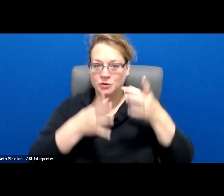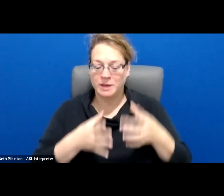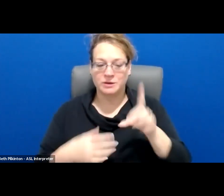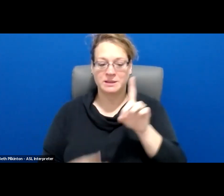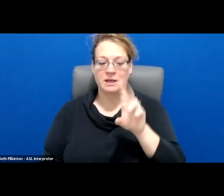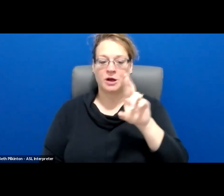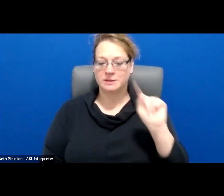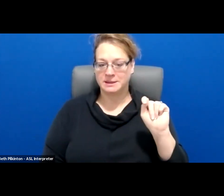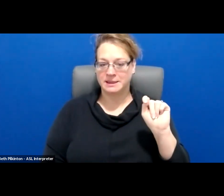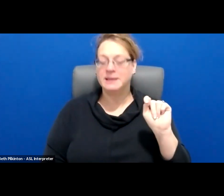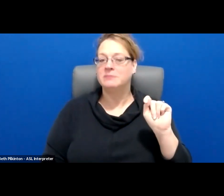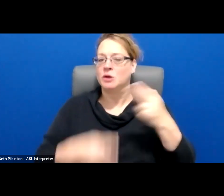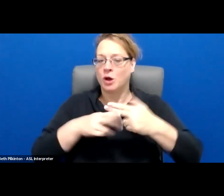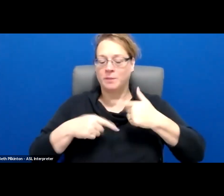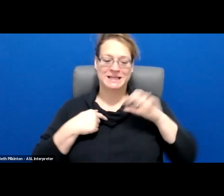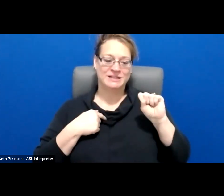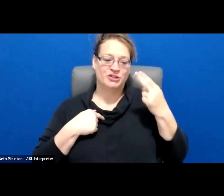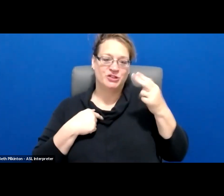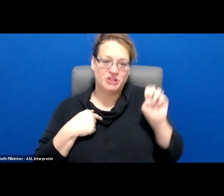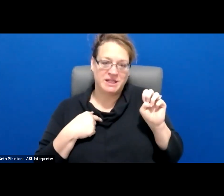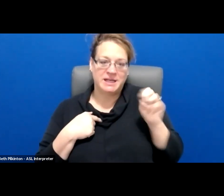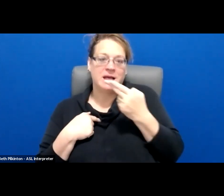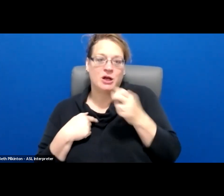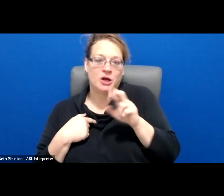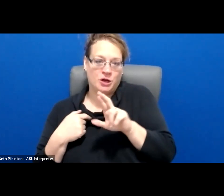I am Lisa prim the executive director of disability rights Tennessee.